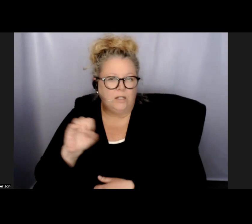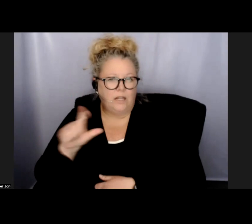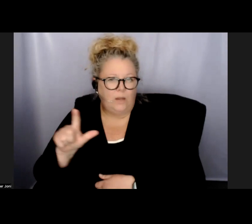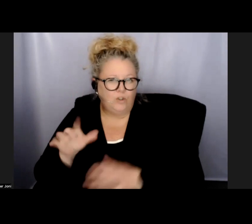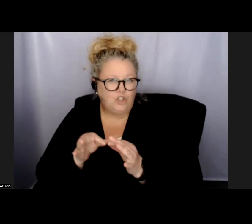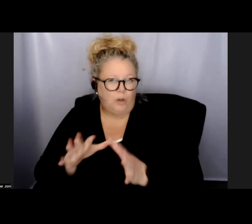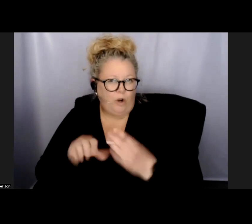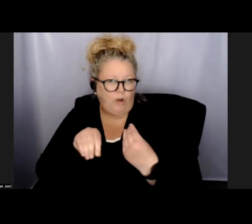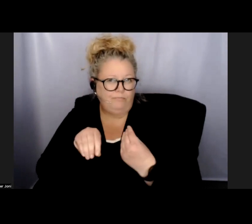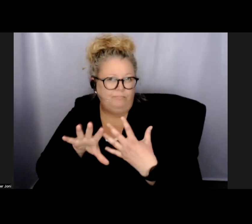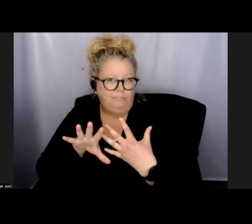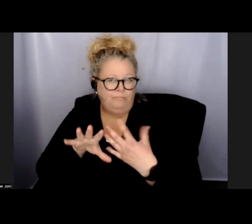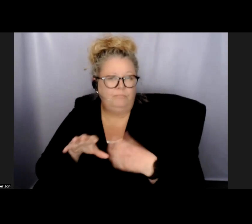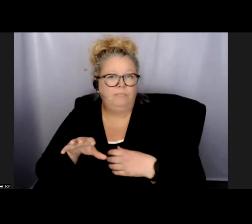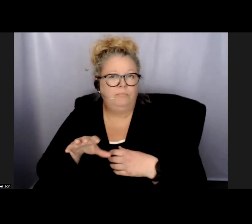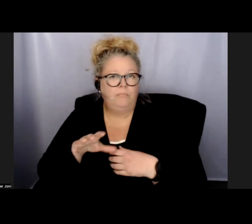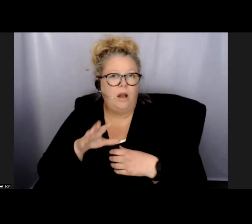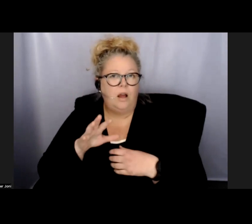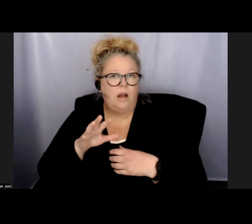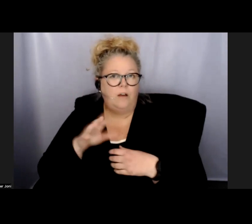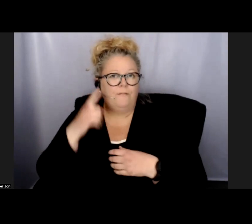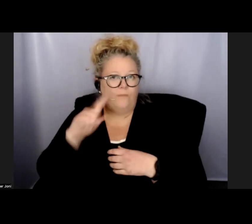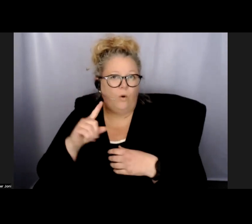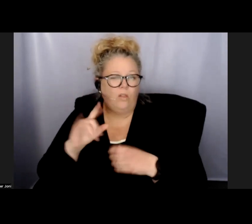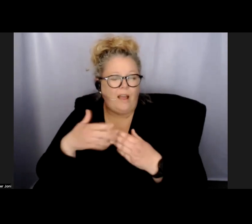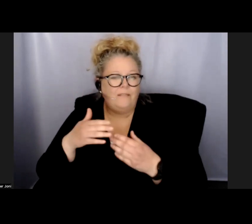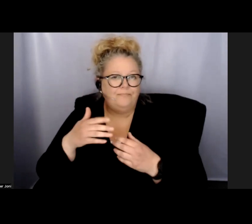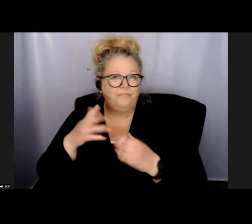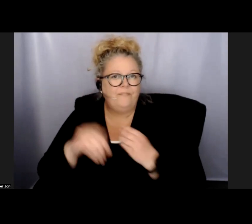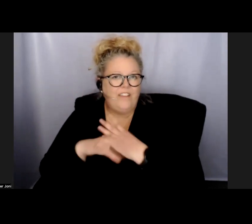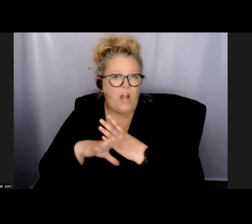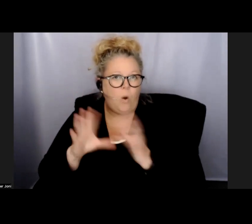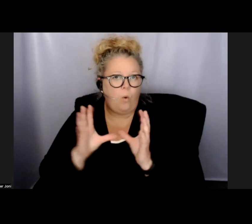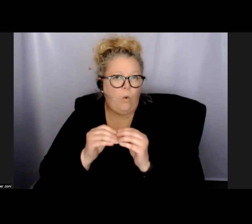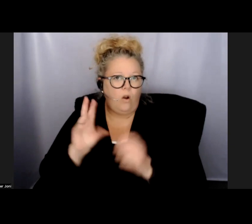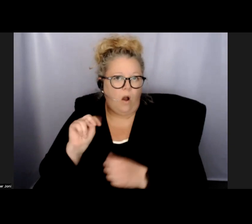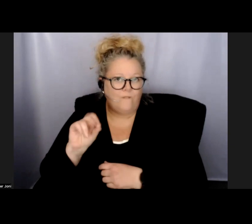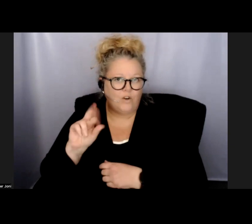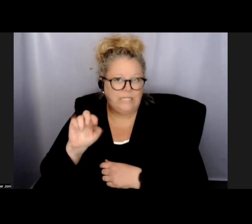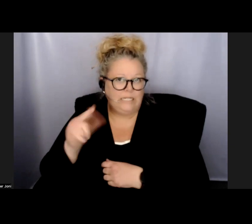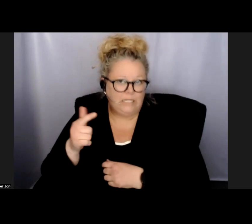video relay captioning I mean conferencing and and they're going to call and they're